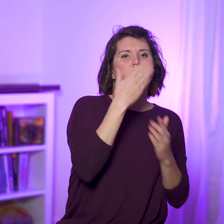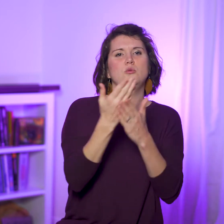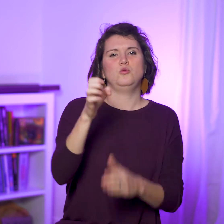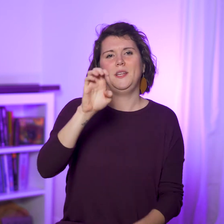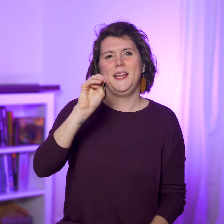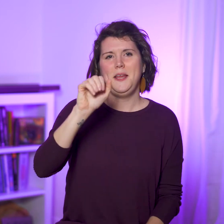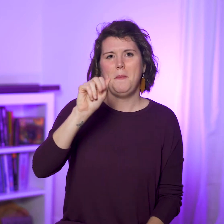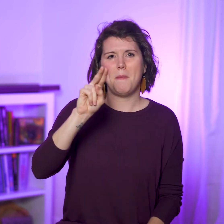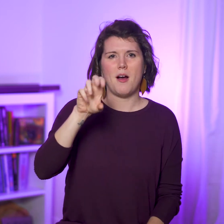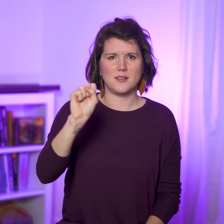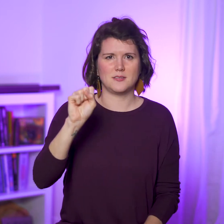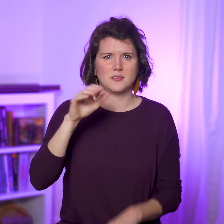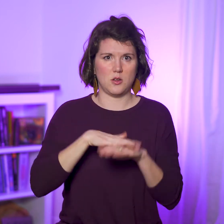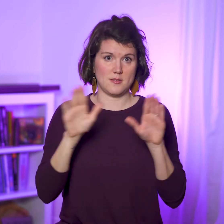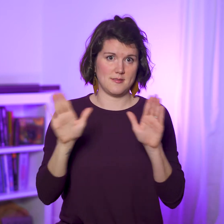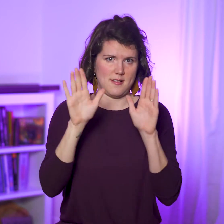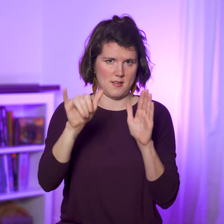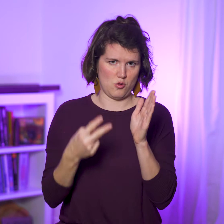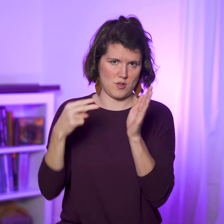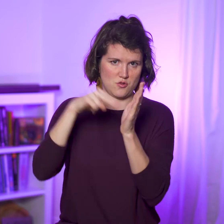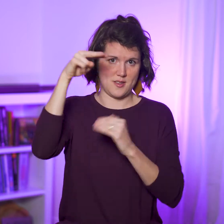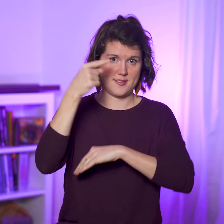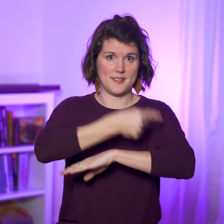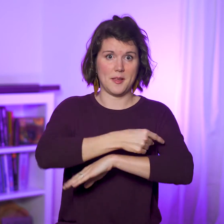to Emmaus on Sunday—resurrection day—